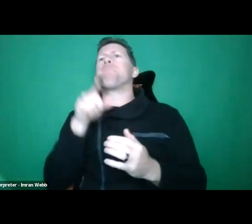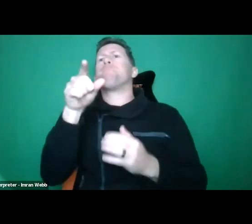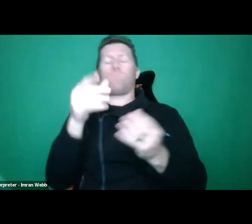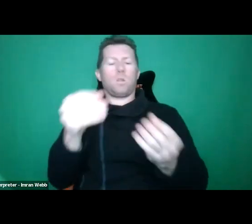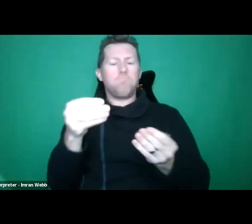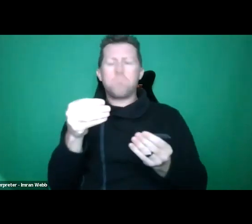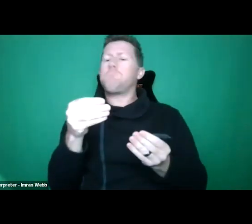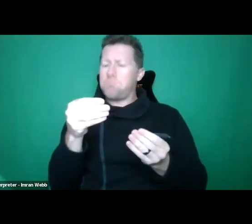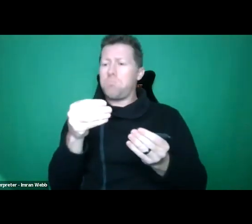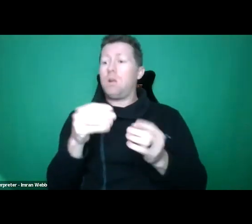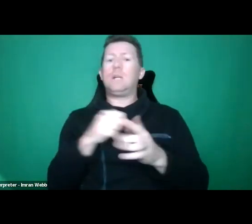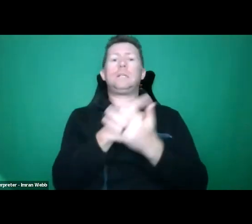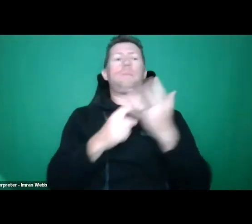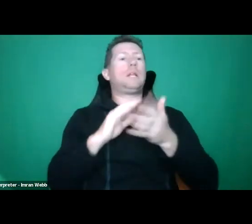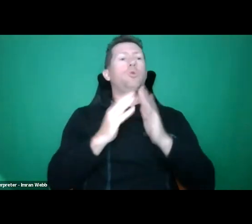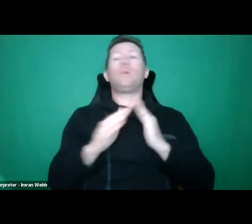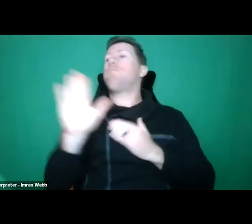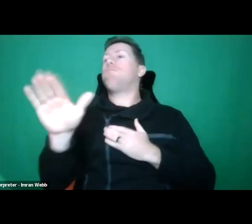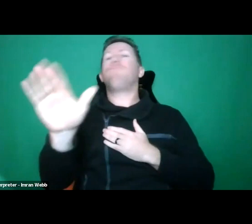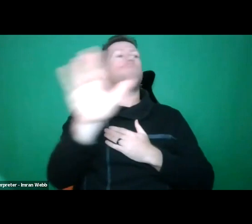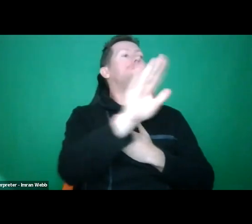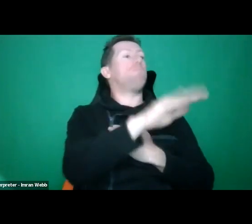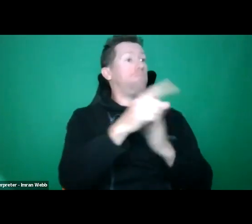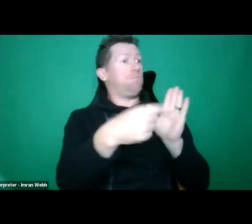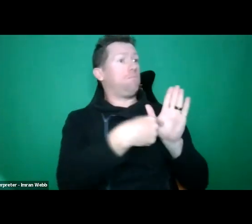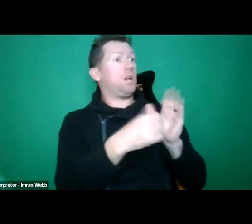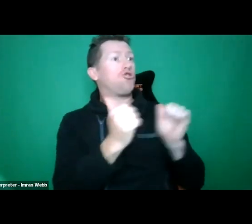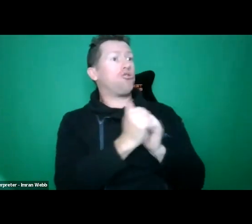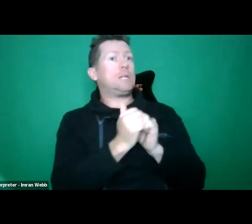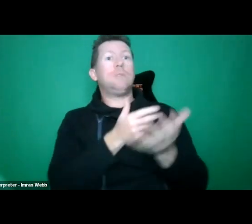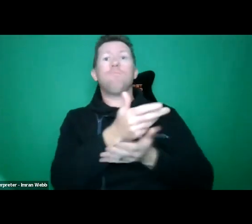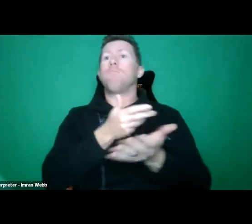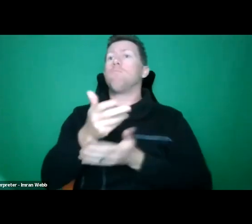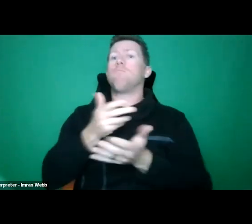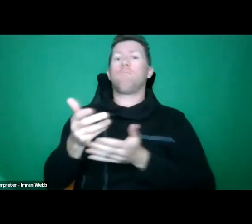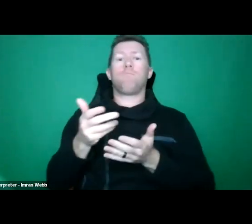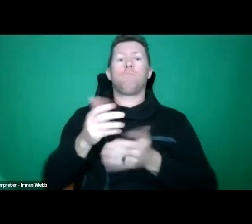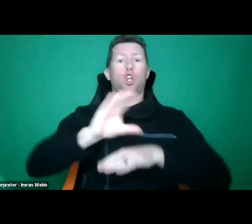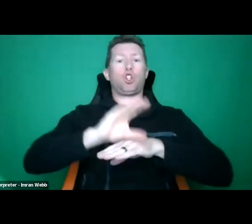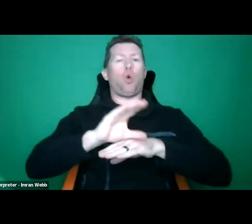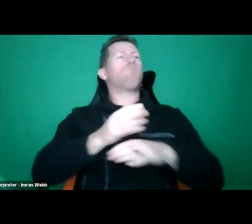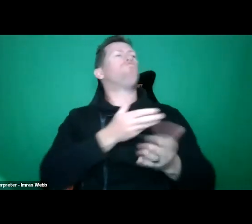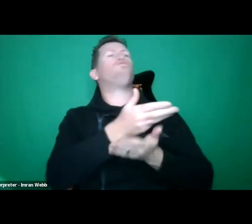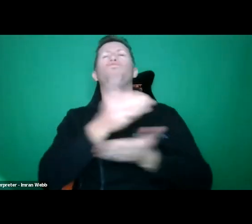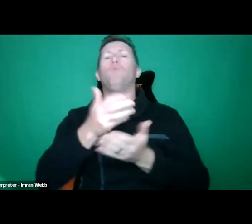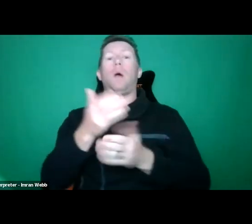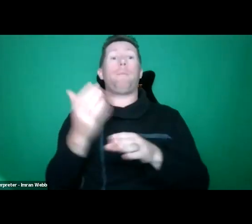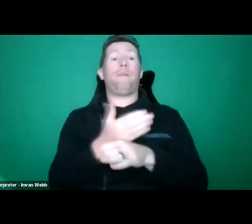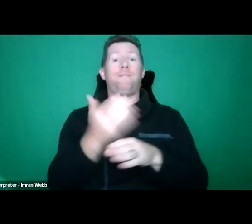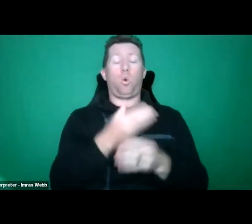from the disability community to finalize the charter before sending it to the disability ministers